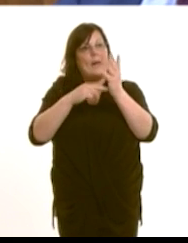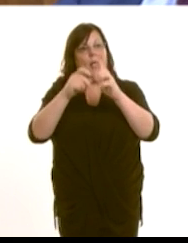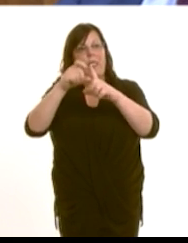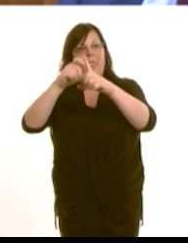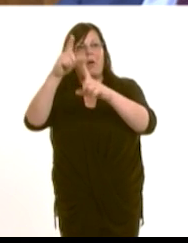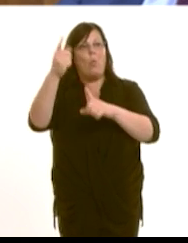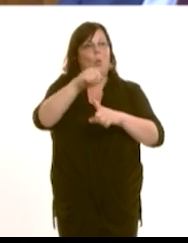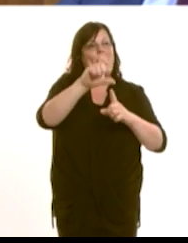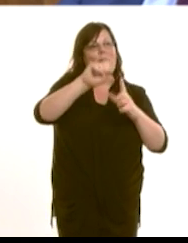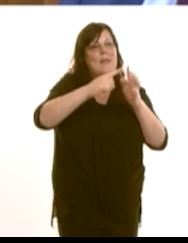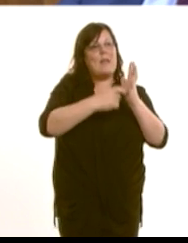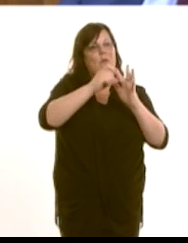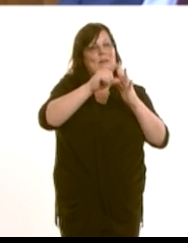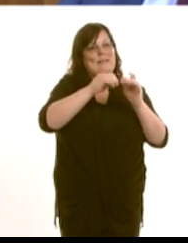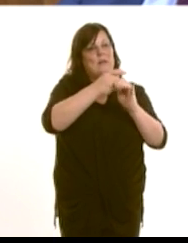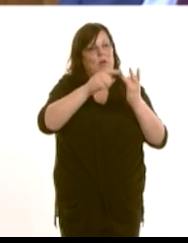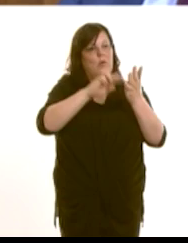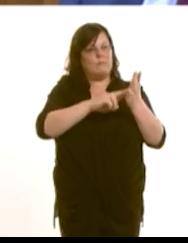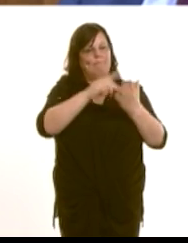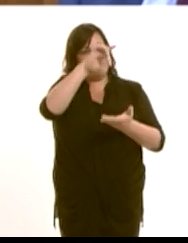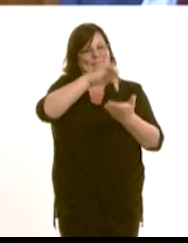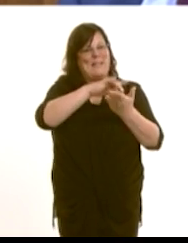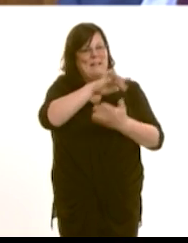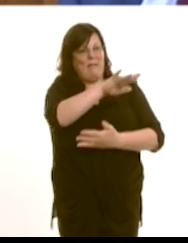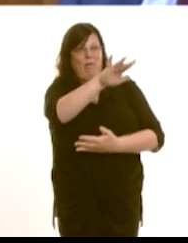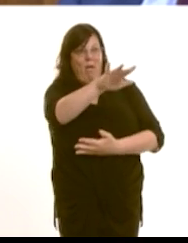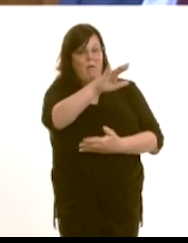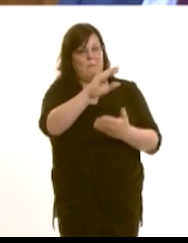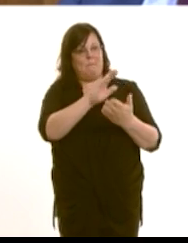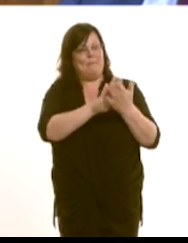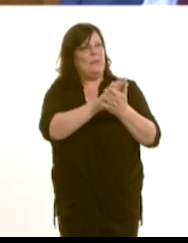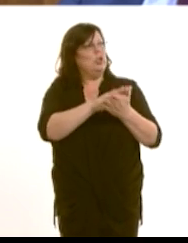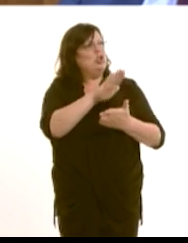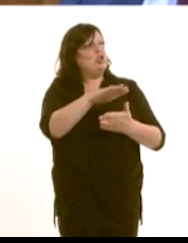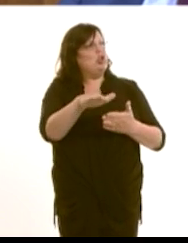centres that enable children to beóthe word in Welsh is ëtrochií; it doesnít quite